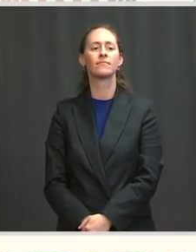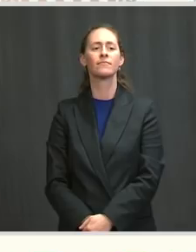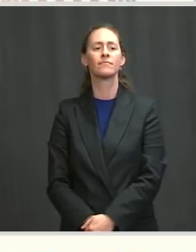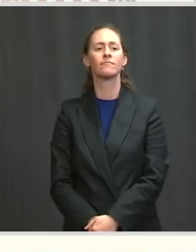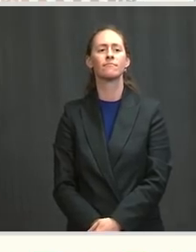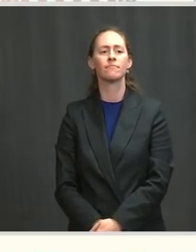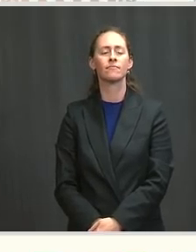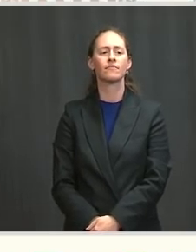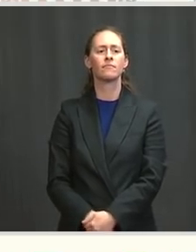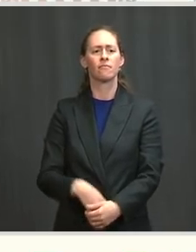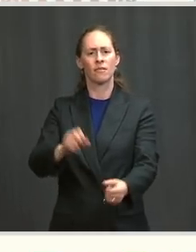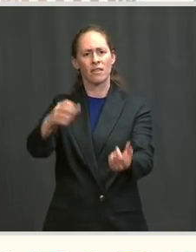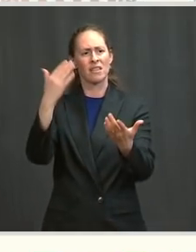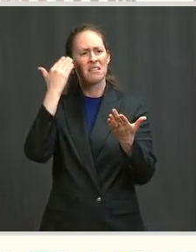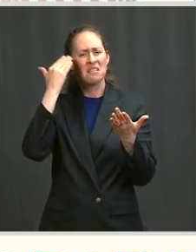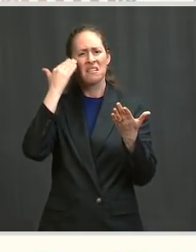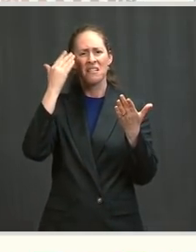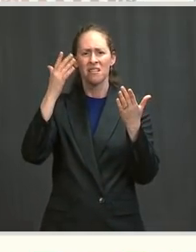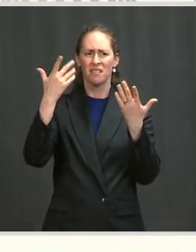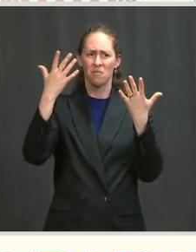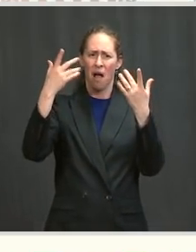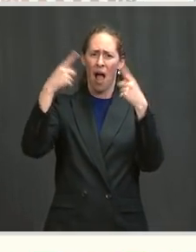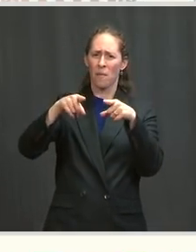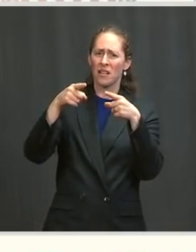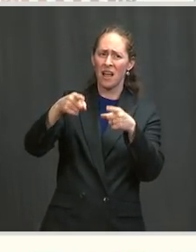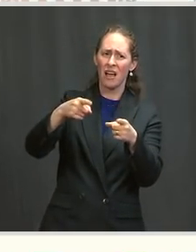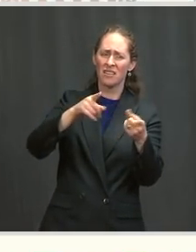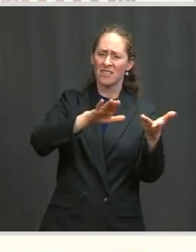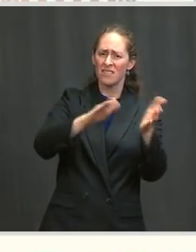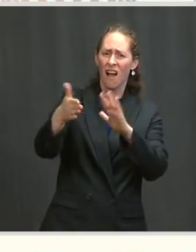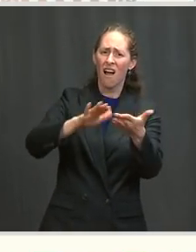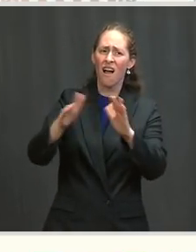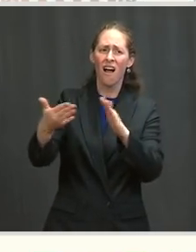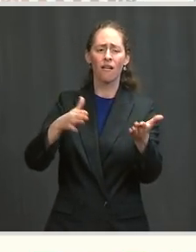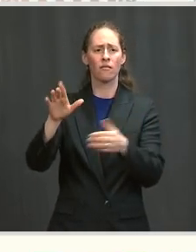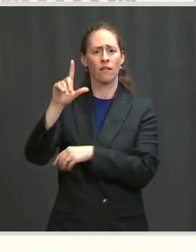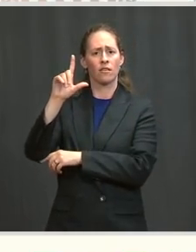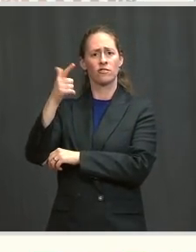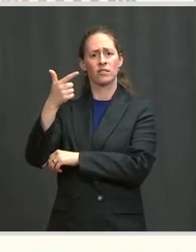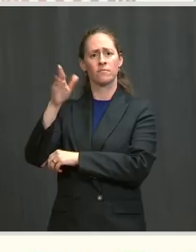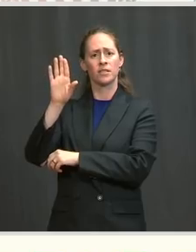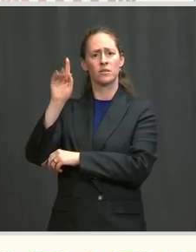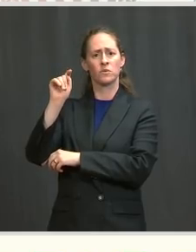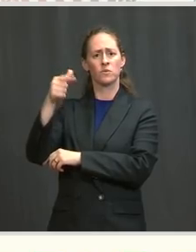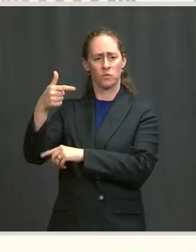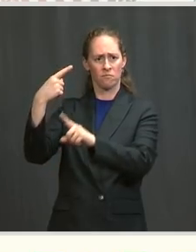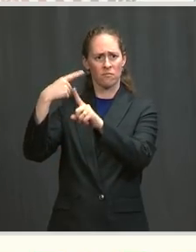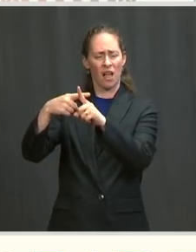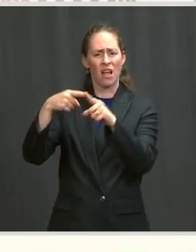LGBTQ+ community in American history. It's now a national memorial.